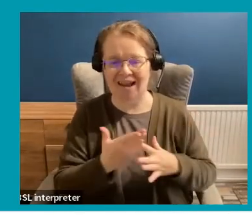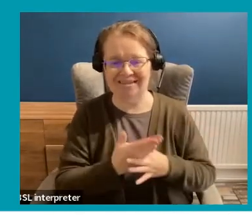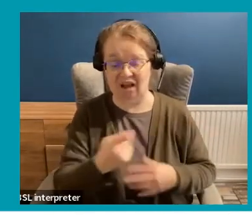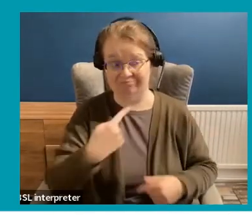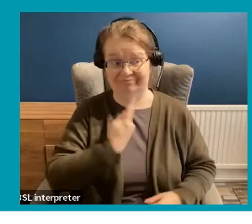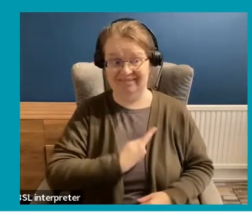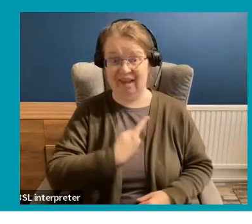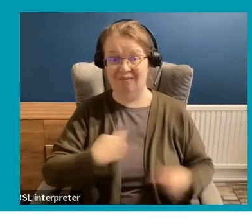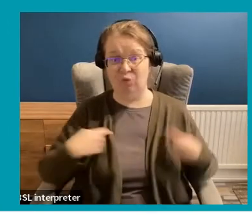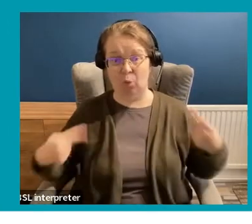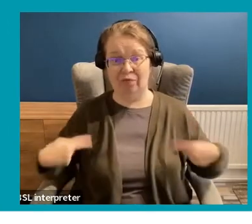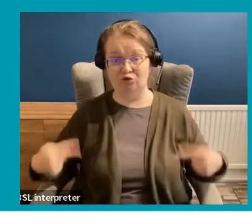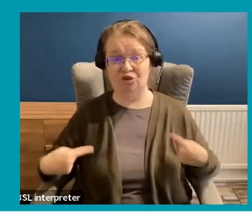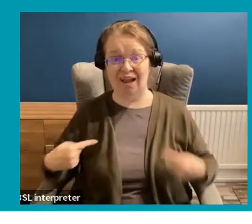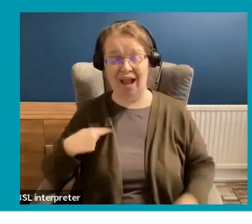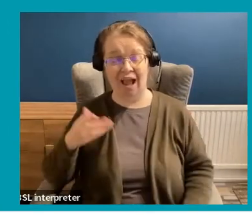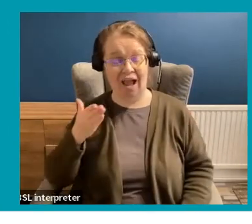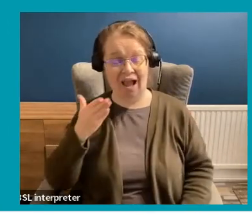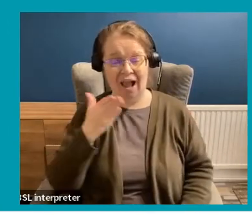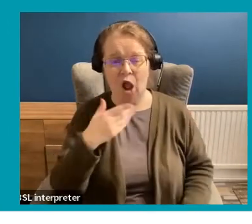actually get to the office. I was going to half-day workshop with